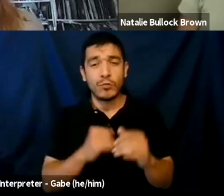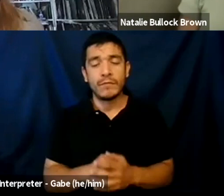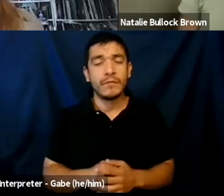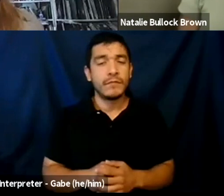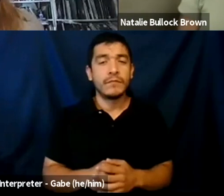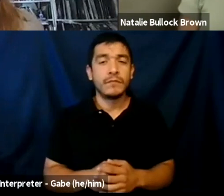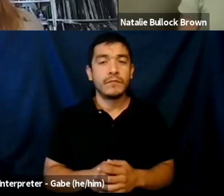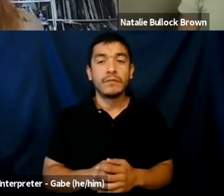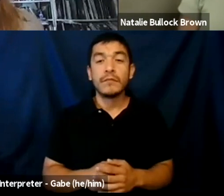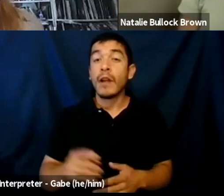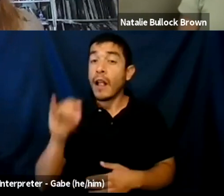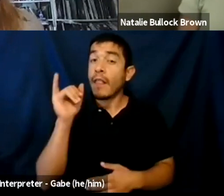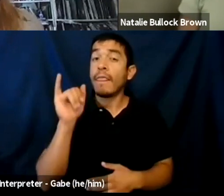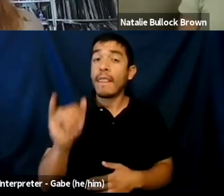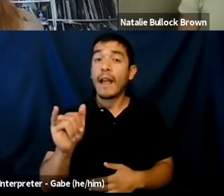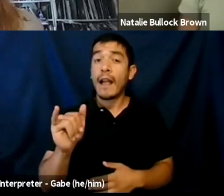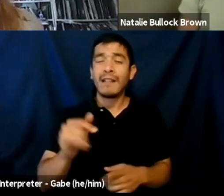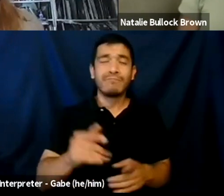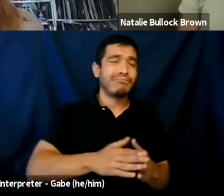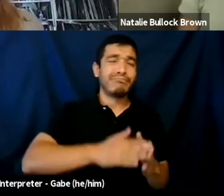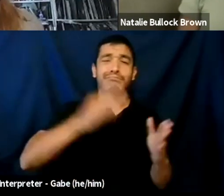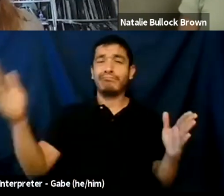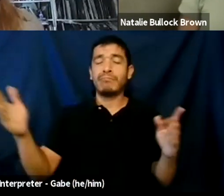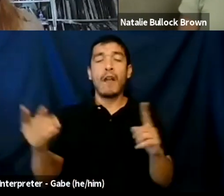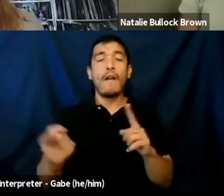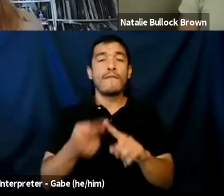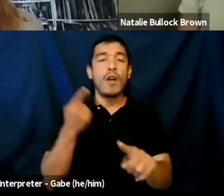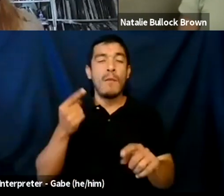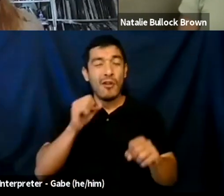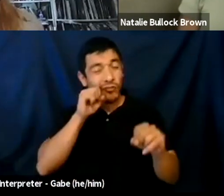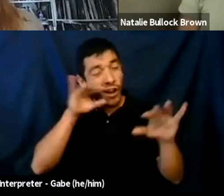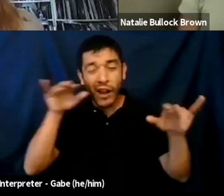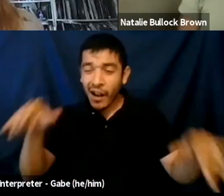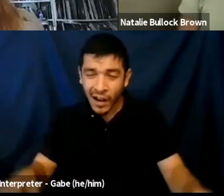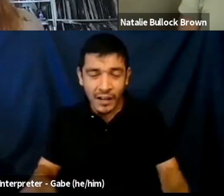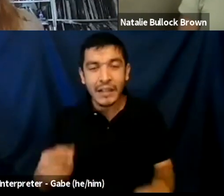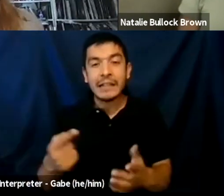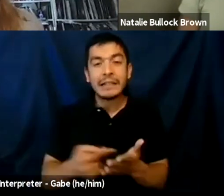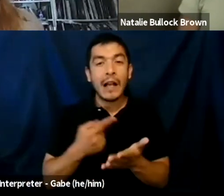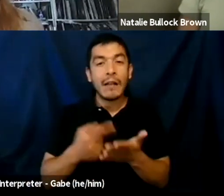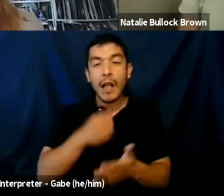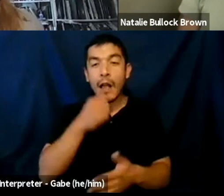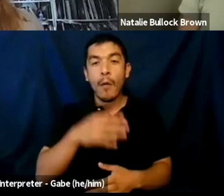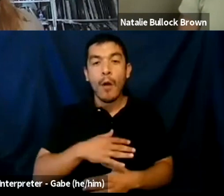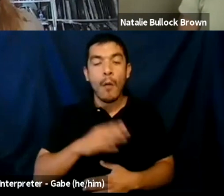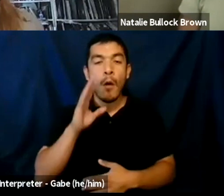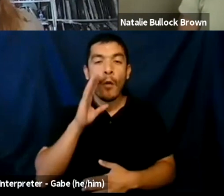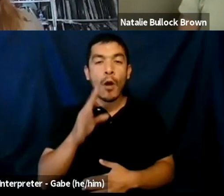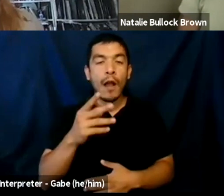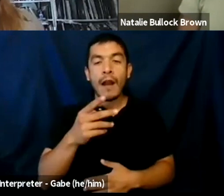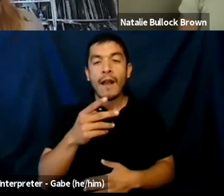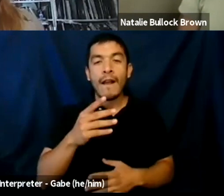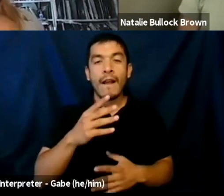So, that ranged from intensive crying, sometimes women would faint, they would have psychosomatic responses,